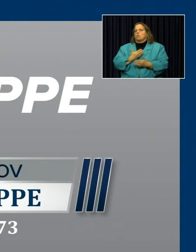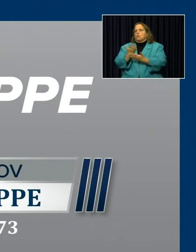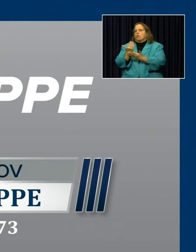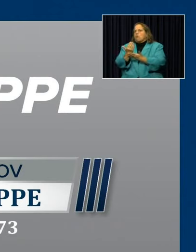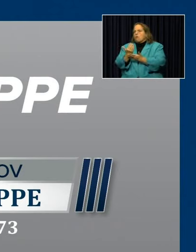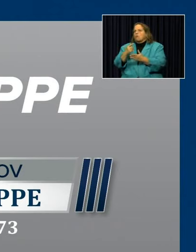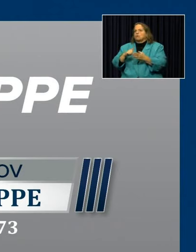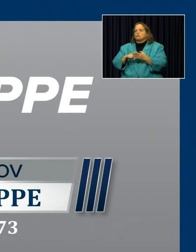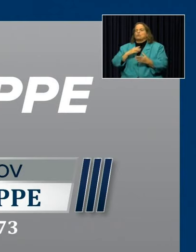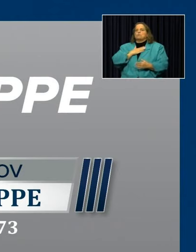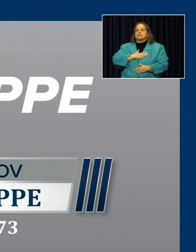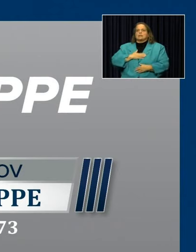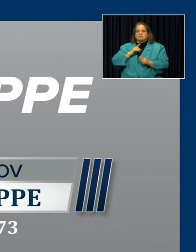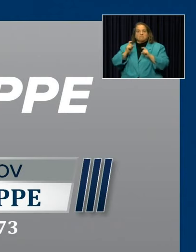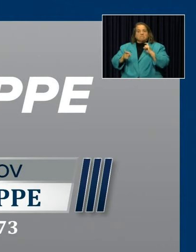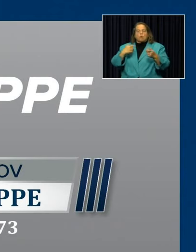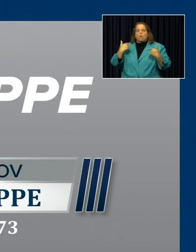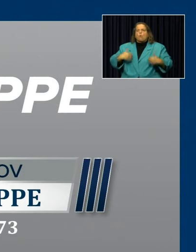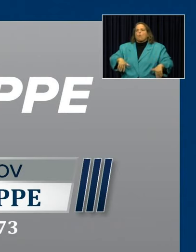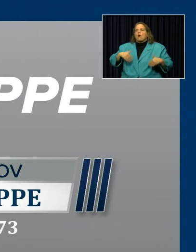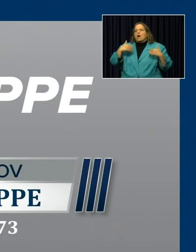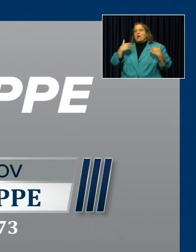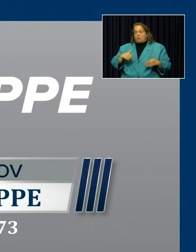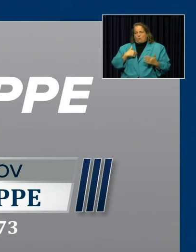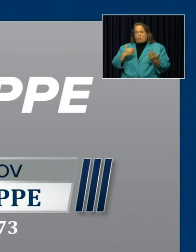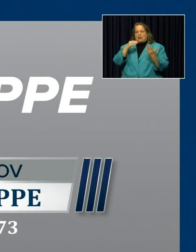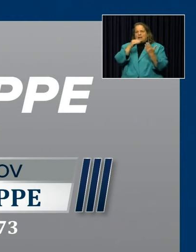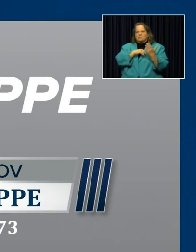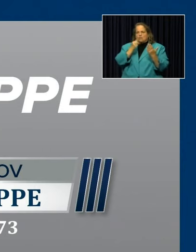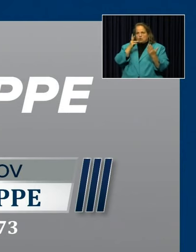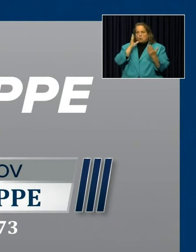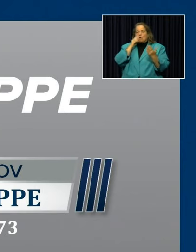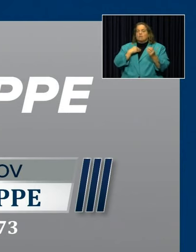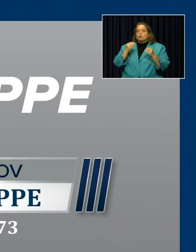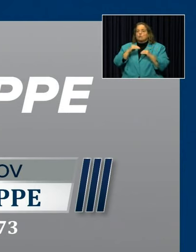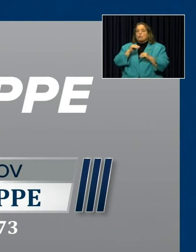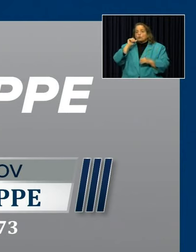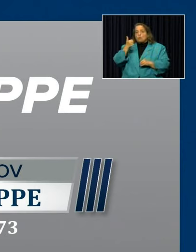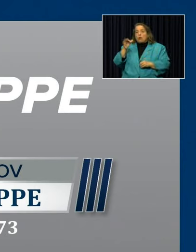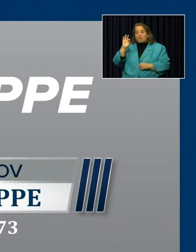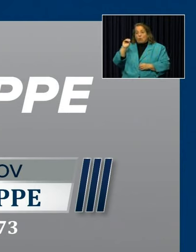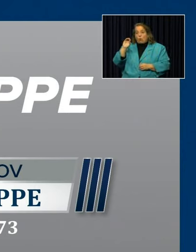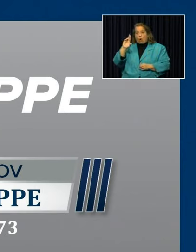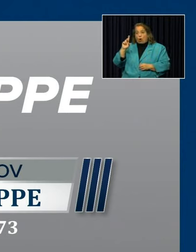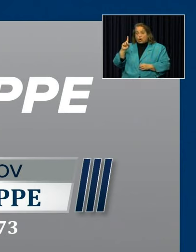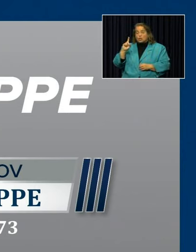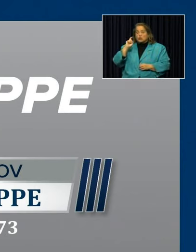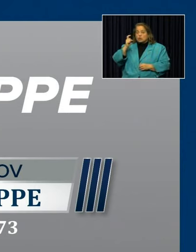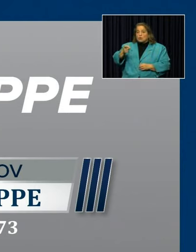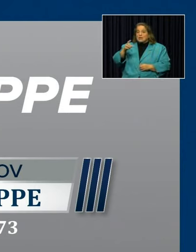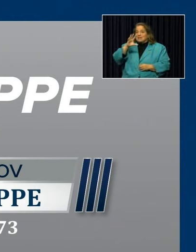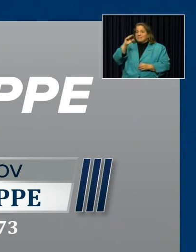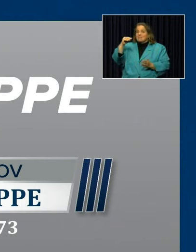FATHER JIM CAME THROUGH AND WAS ABLE TO PROVIDE 7,000 N95 MASKS.